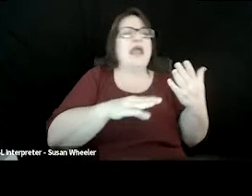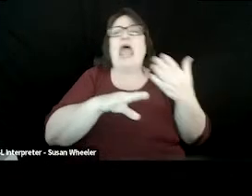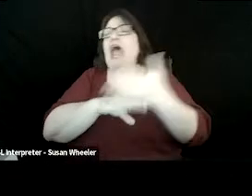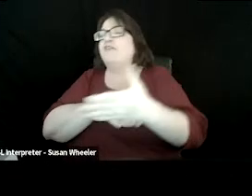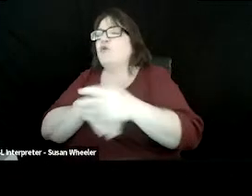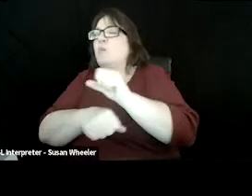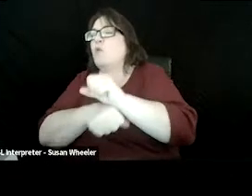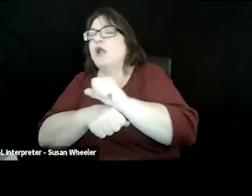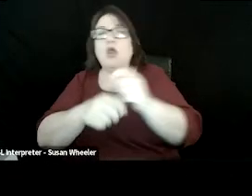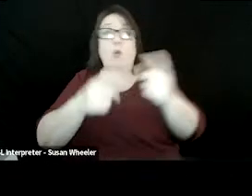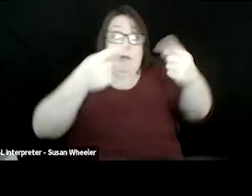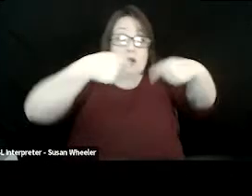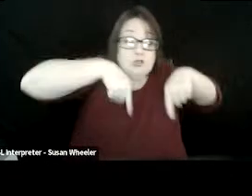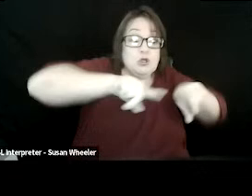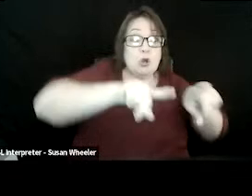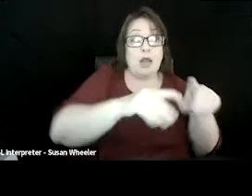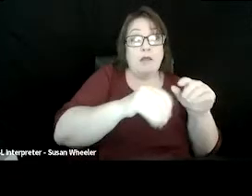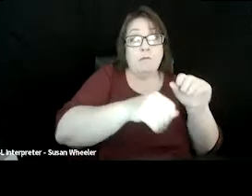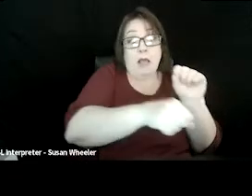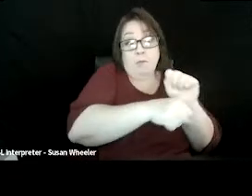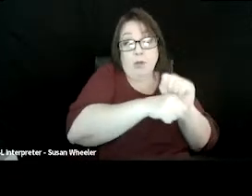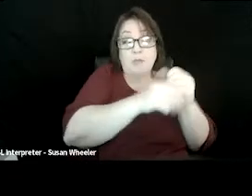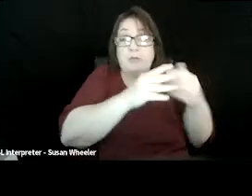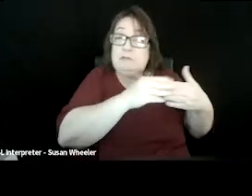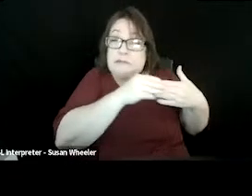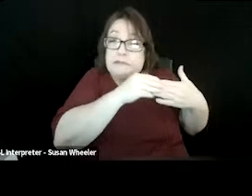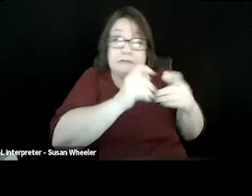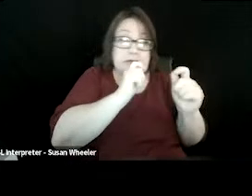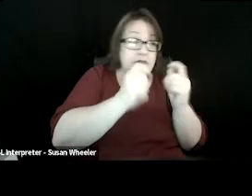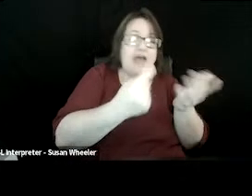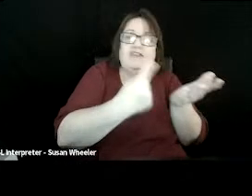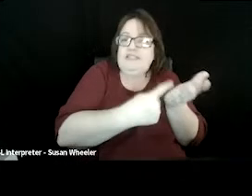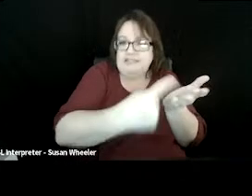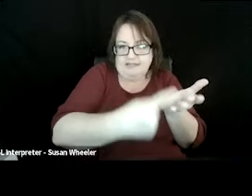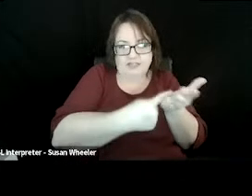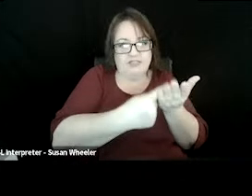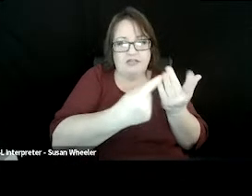or even during, having a discussion about exclusivity